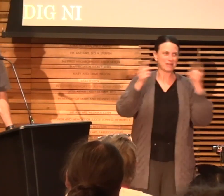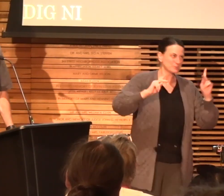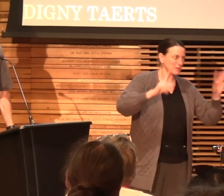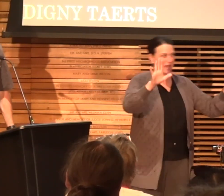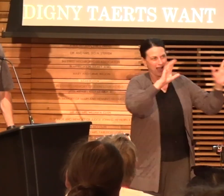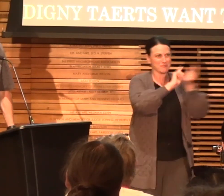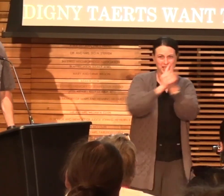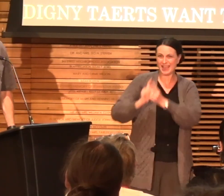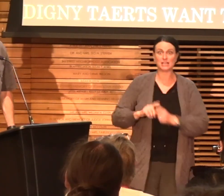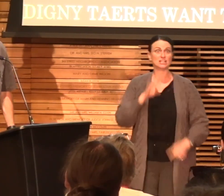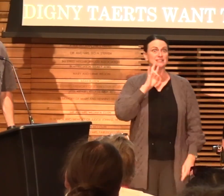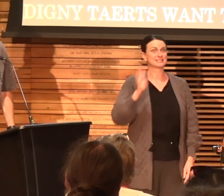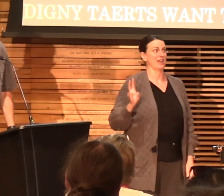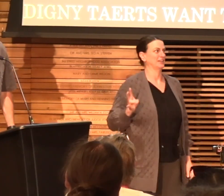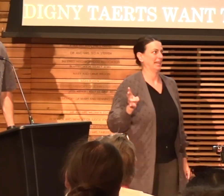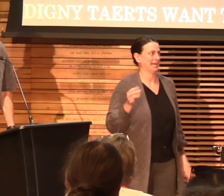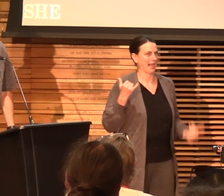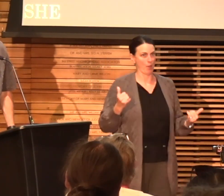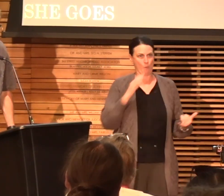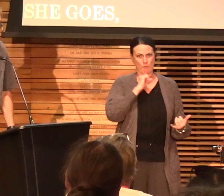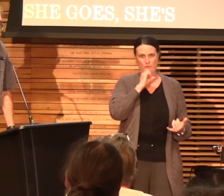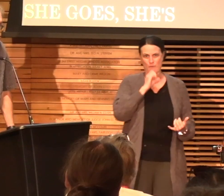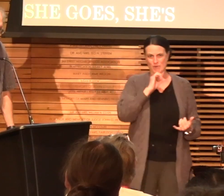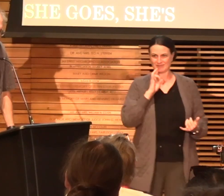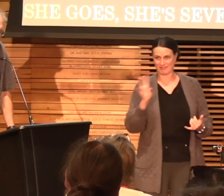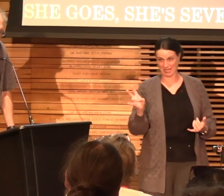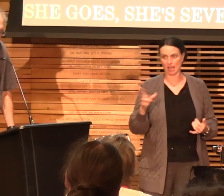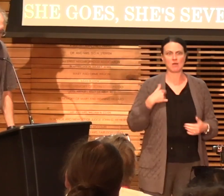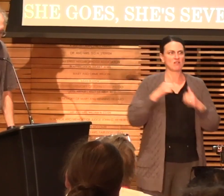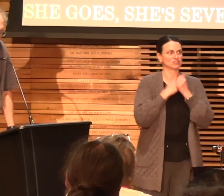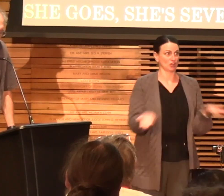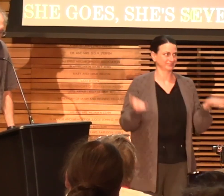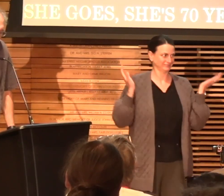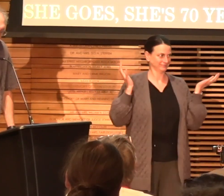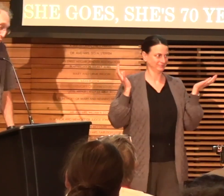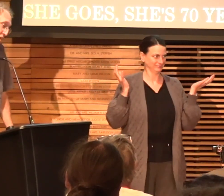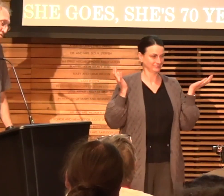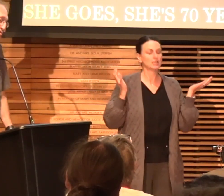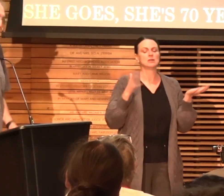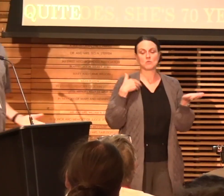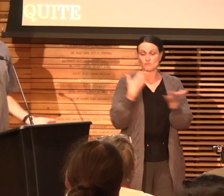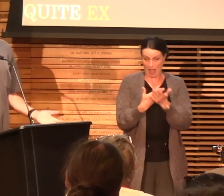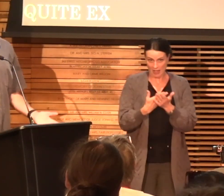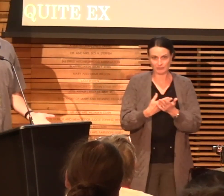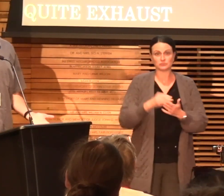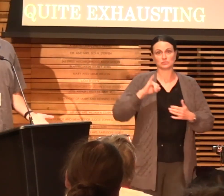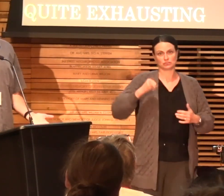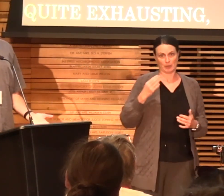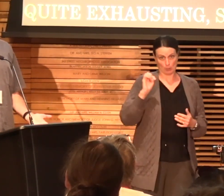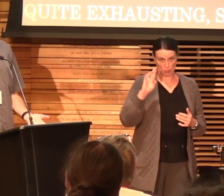She's 70 years old at this point. It's quite exhausting. She arrives in Johannesburg,